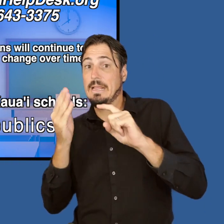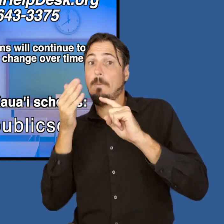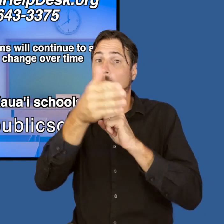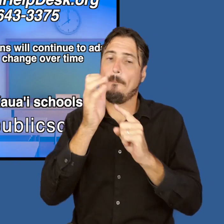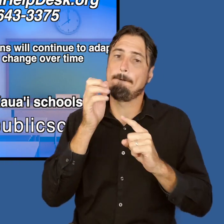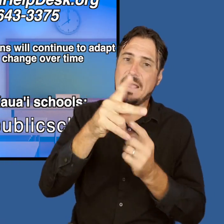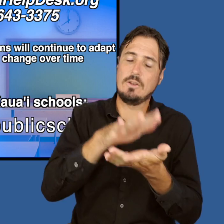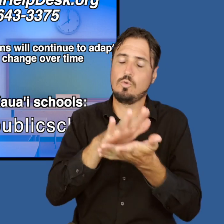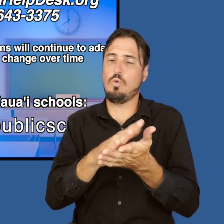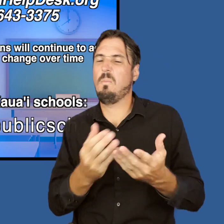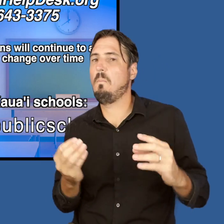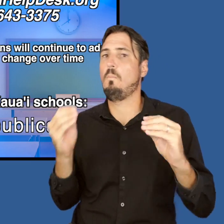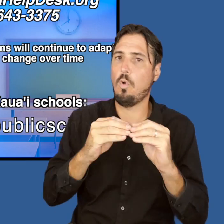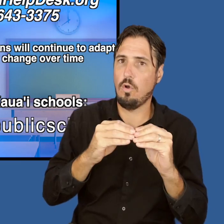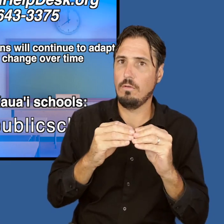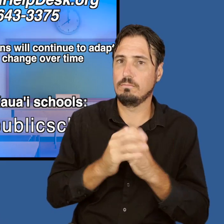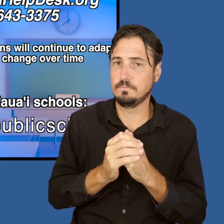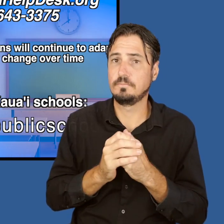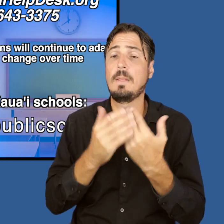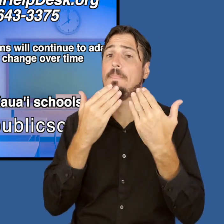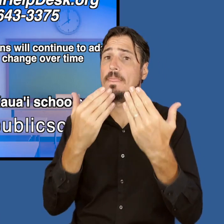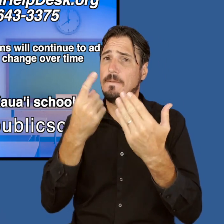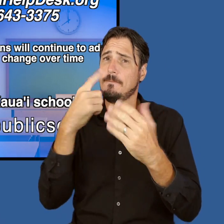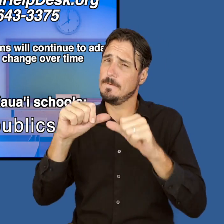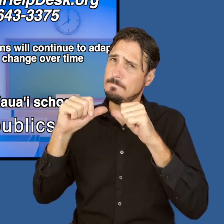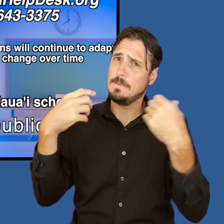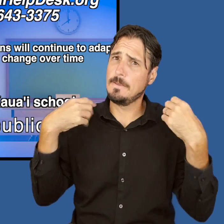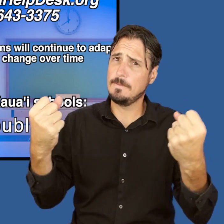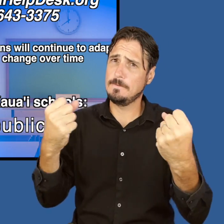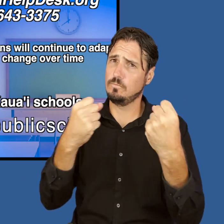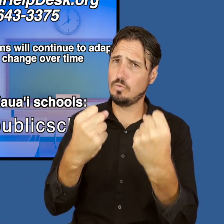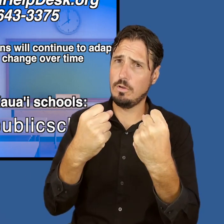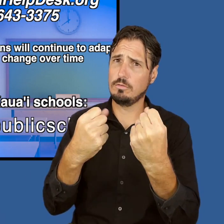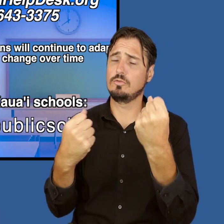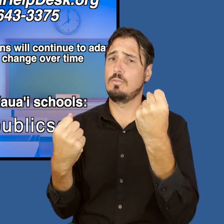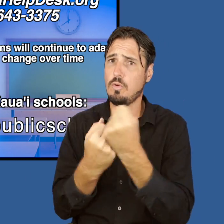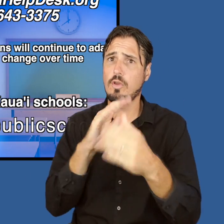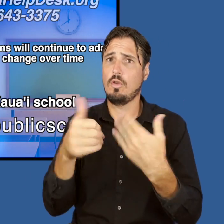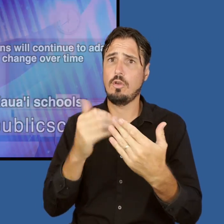continues. Mahalo for staying healthy and strong, and supporting our students together.